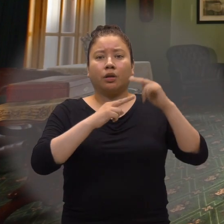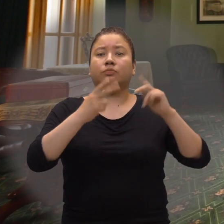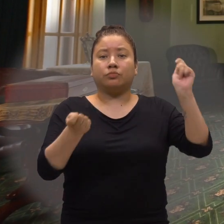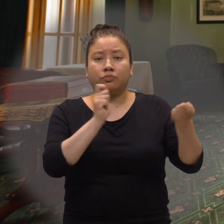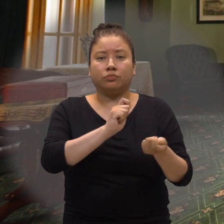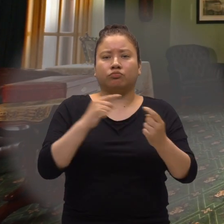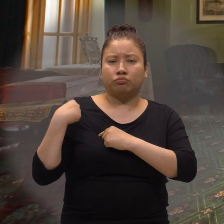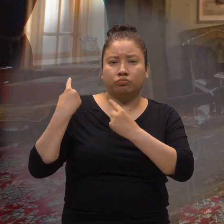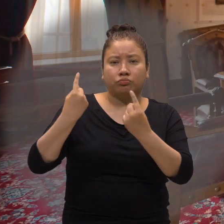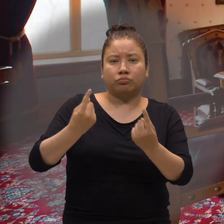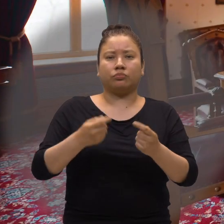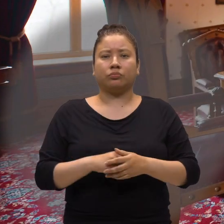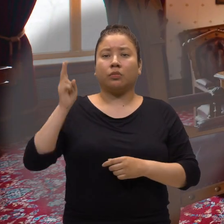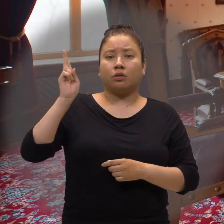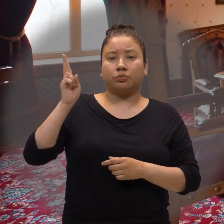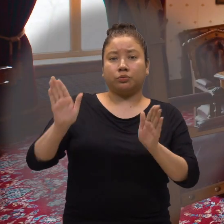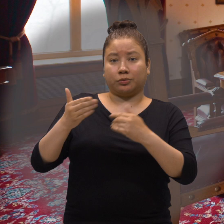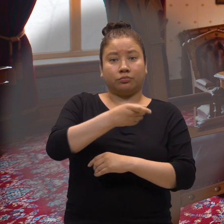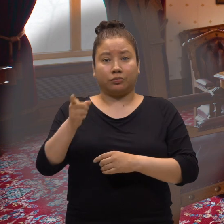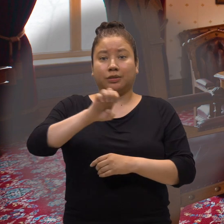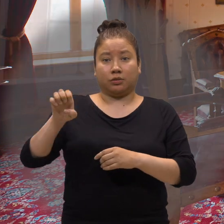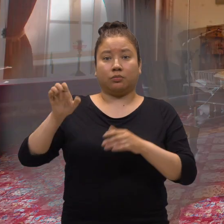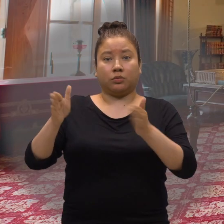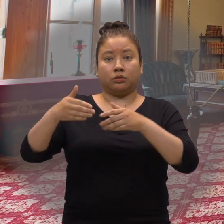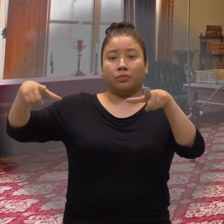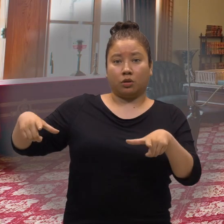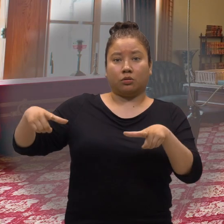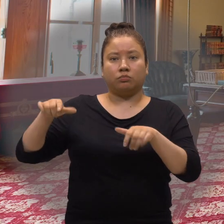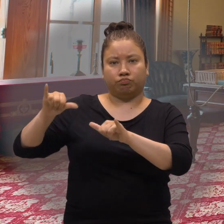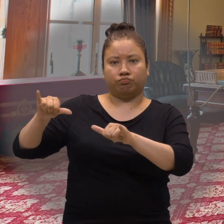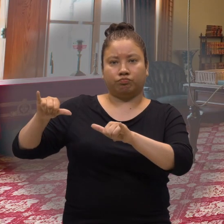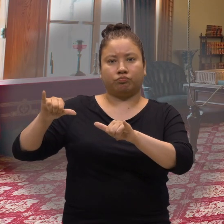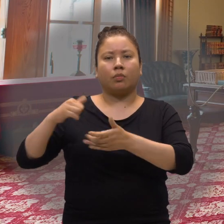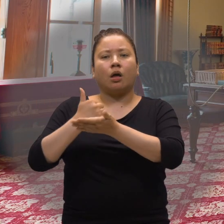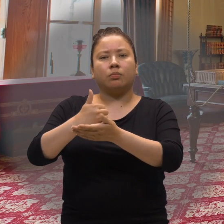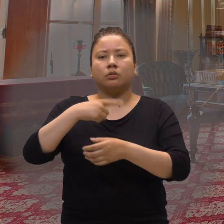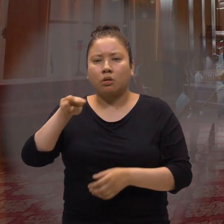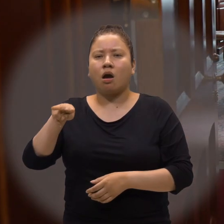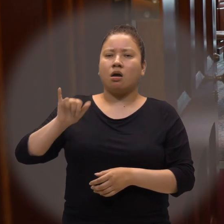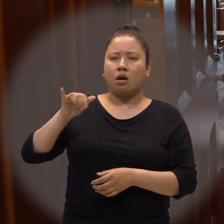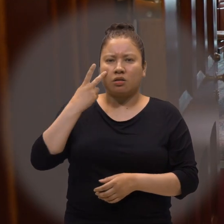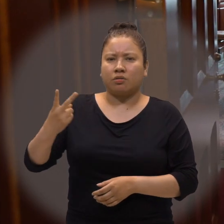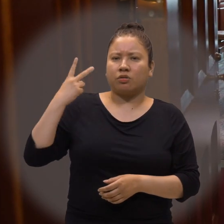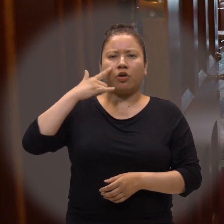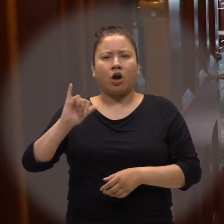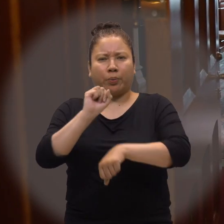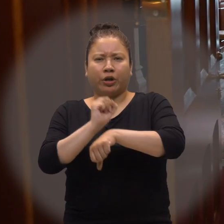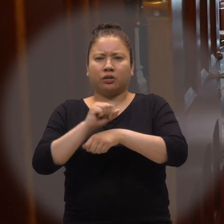While the building has modernized over time, the heritage rooms at East Block continue to offer a window into the past